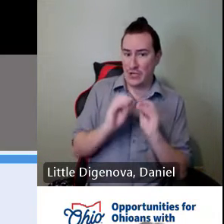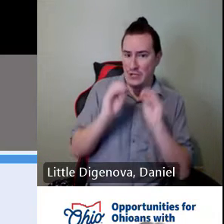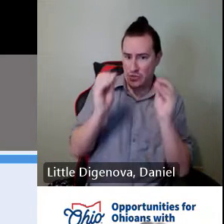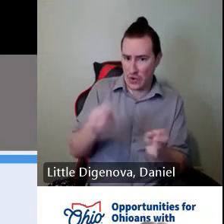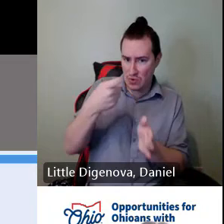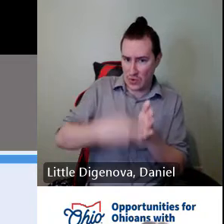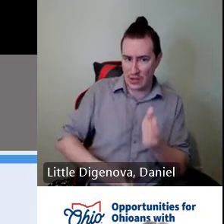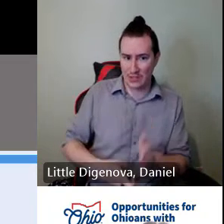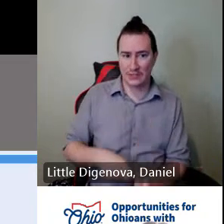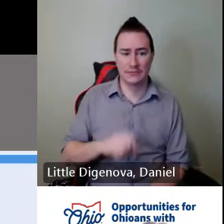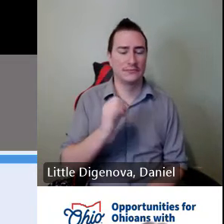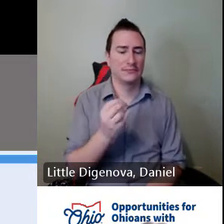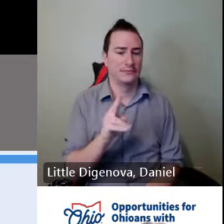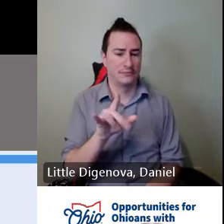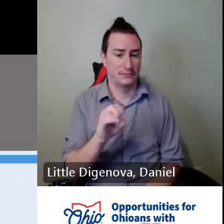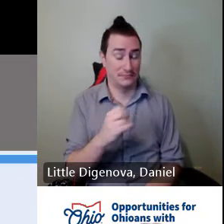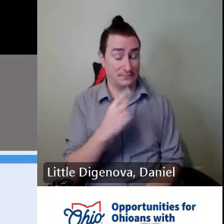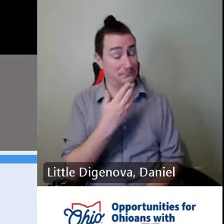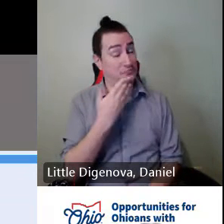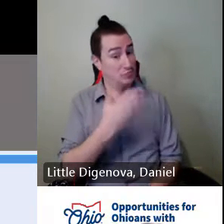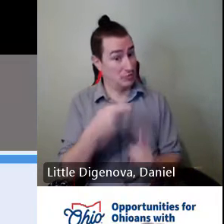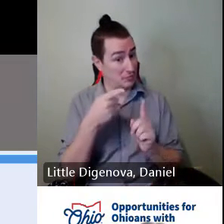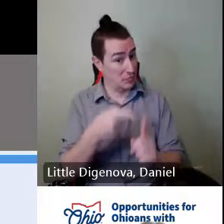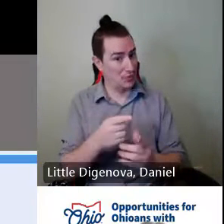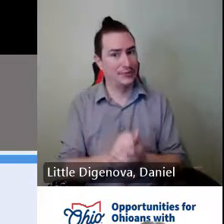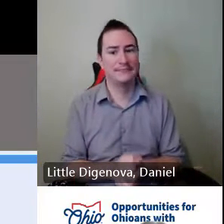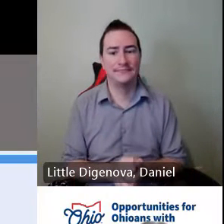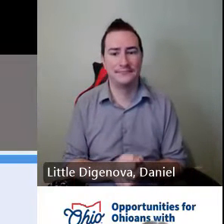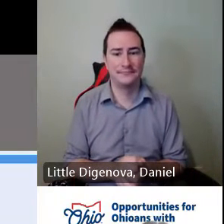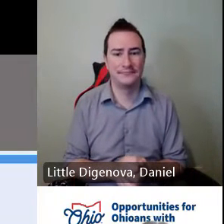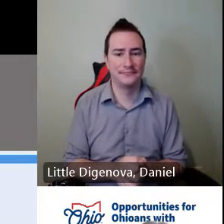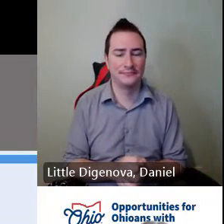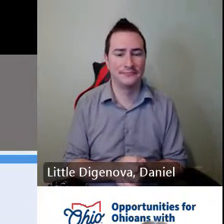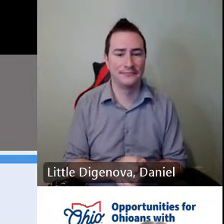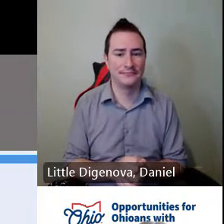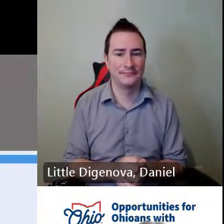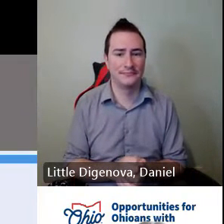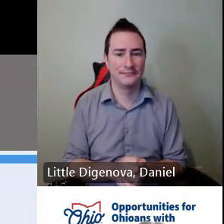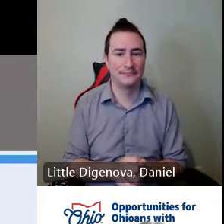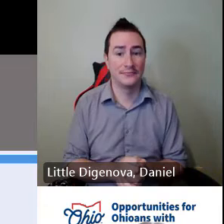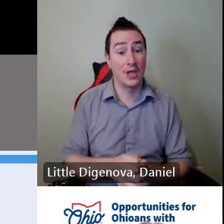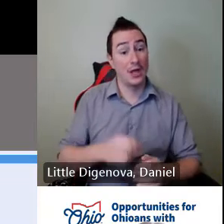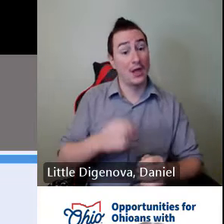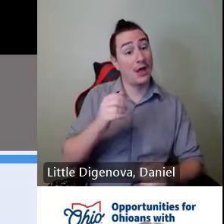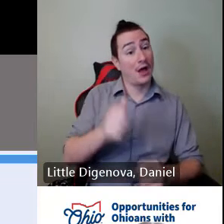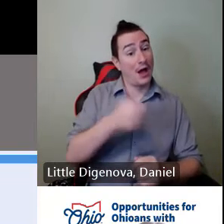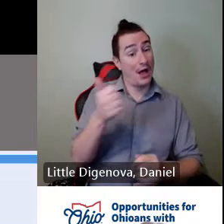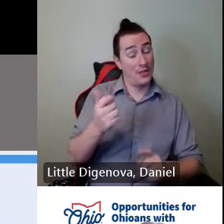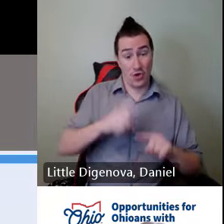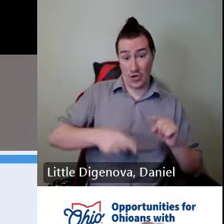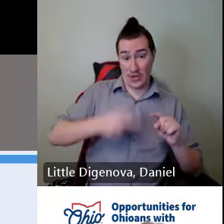Another condition that can be invisible to others is being hard of hearing. Shelly, could you provide more information on this example?